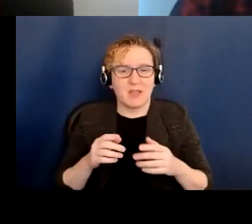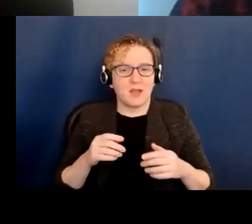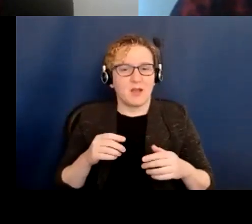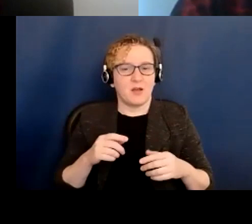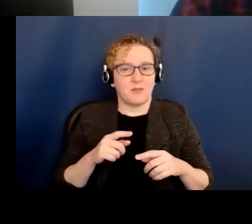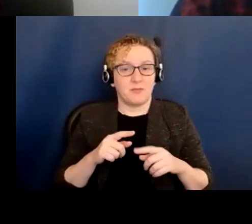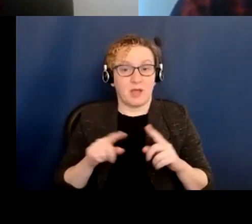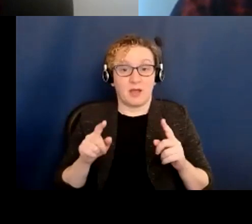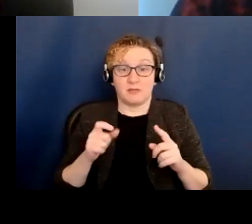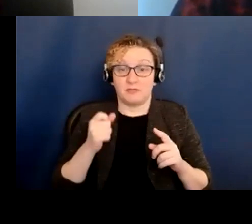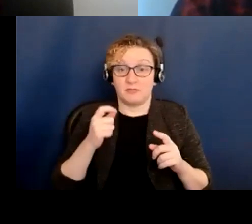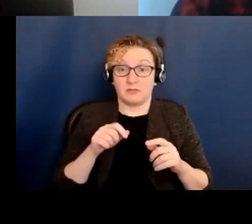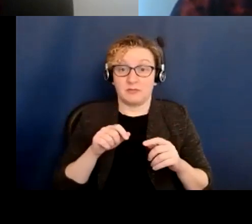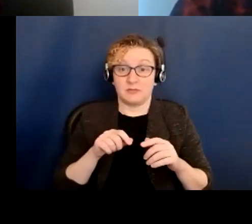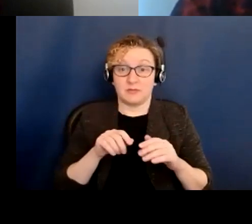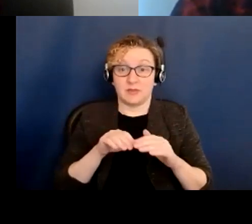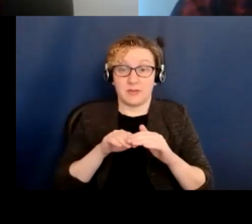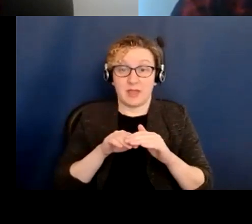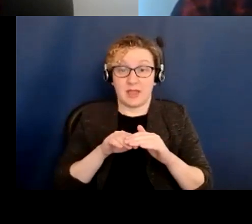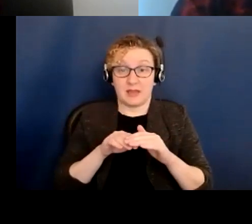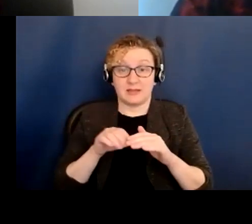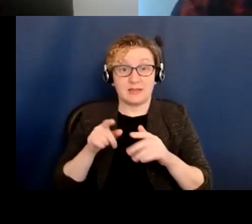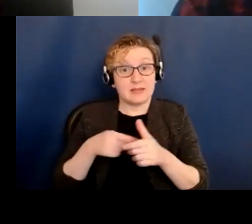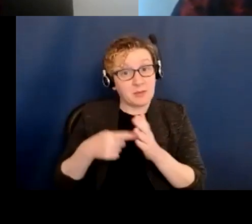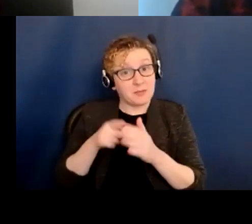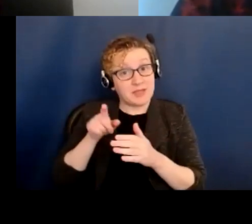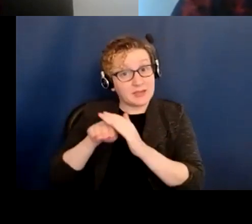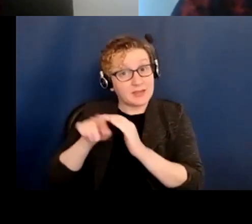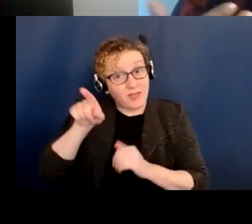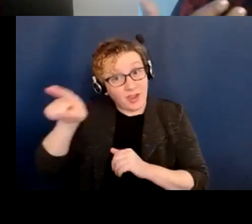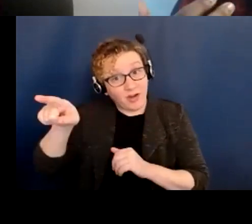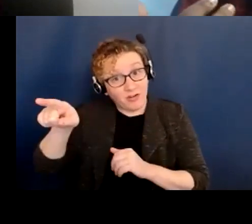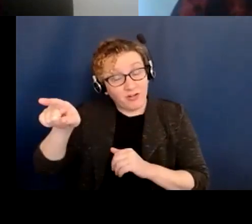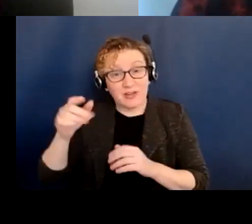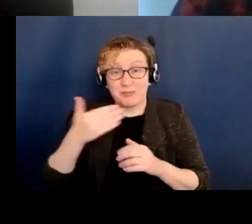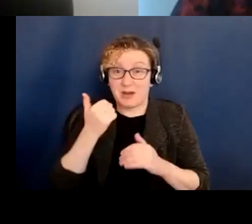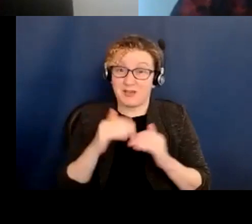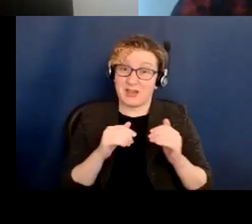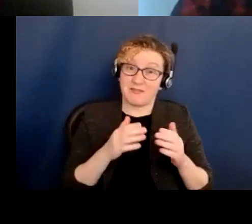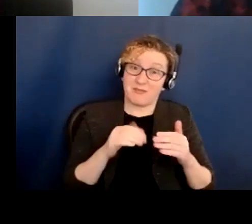Honestly, even it is sometimes better than what you have in the United States.